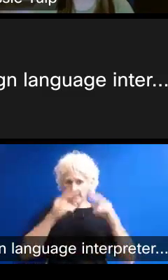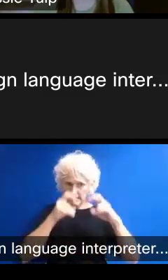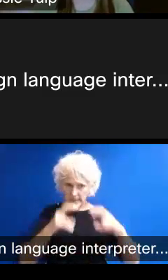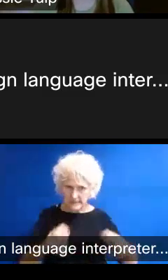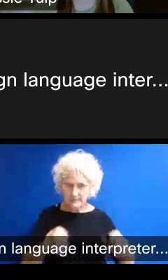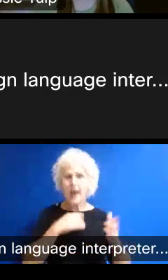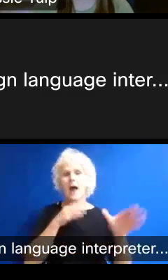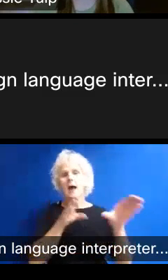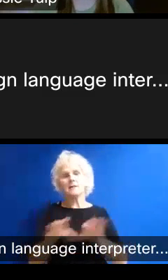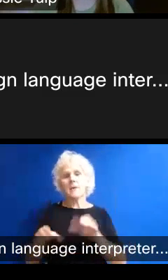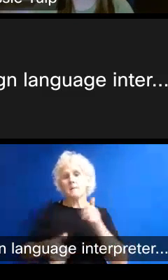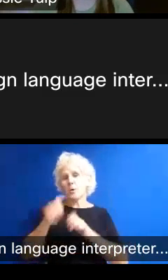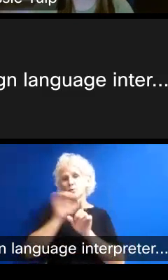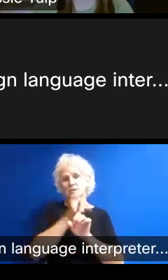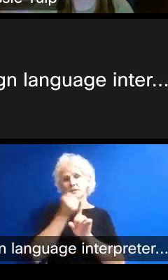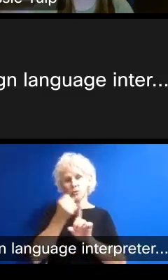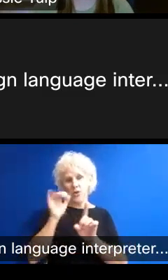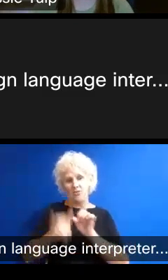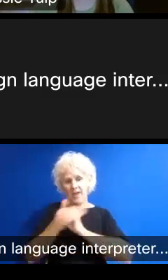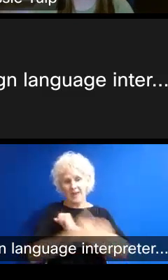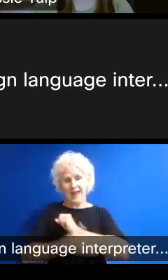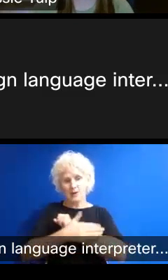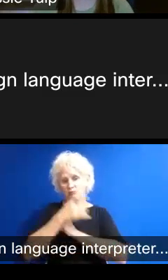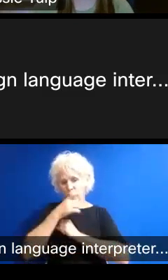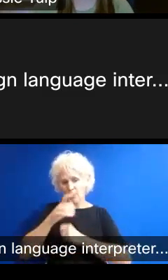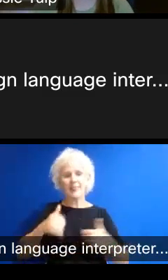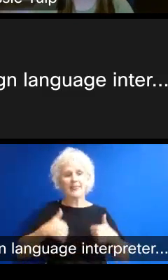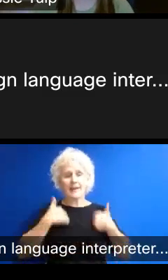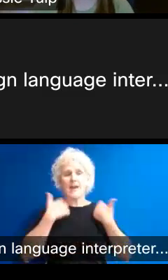situations, the person's county of residence completes the assessment activities, however,